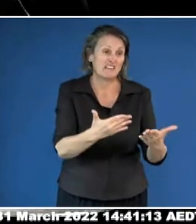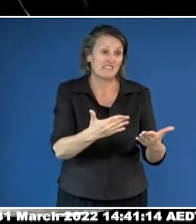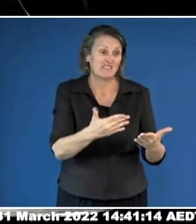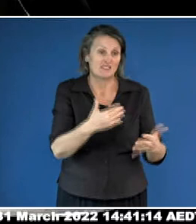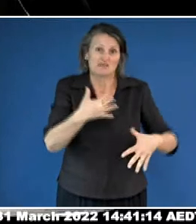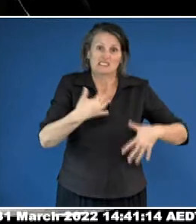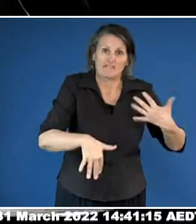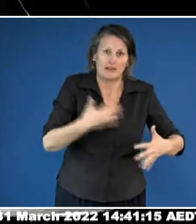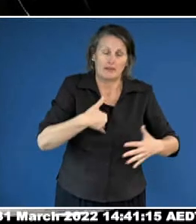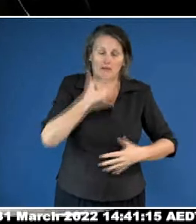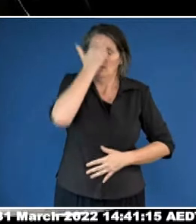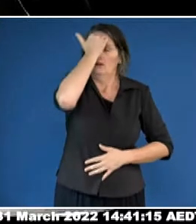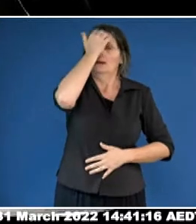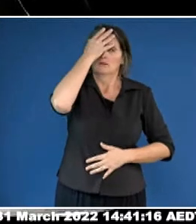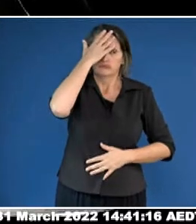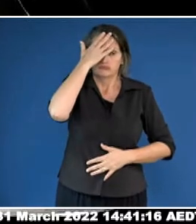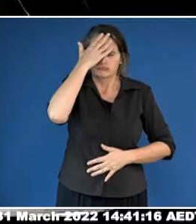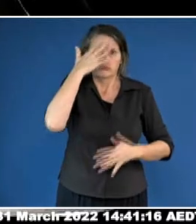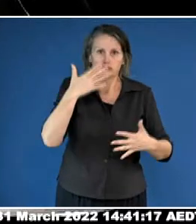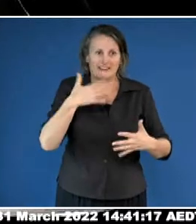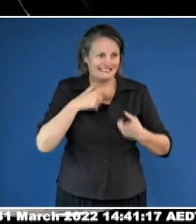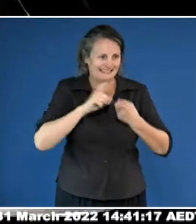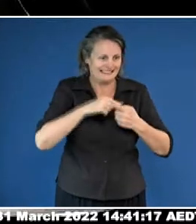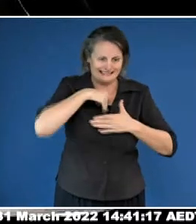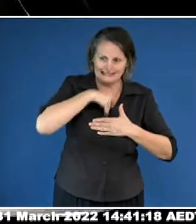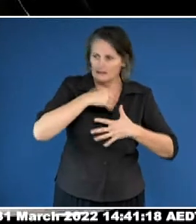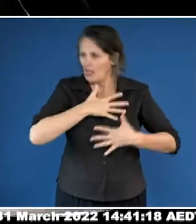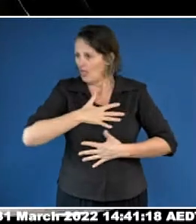But most importantly, restrictive practices need to be understood on the structural